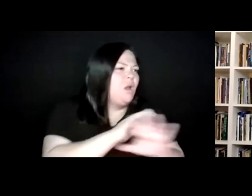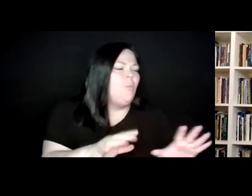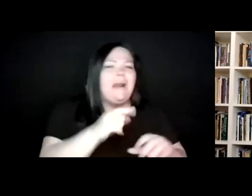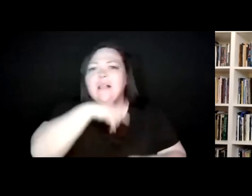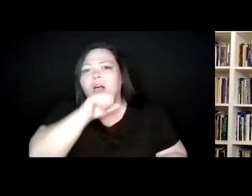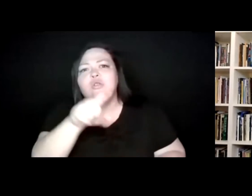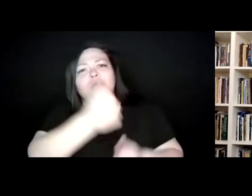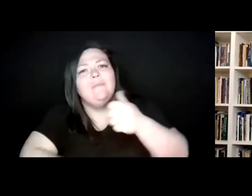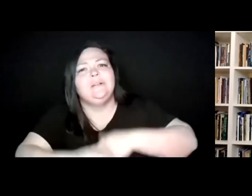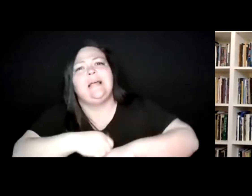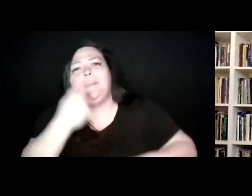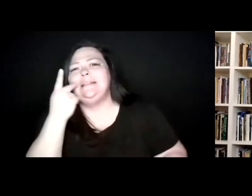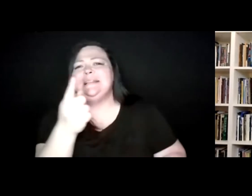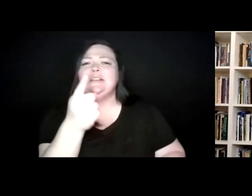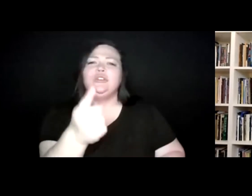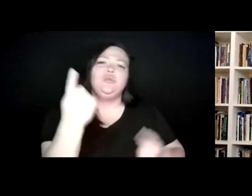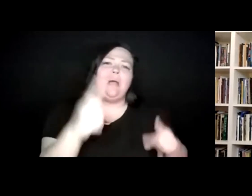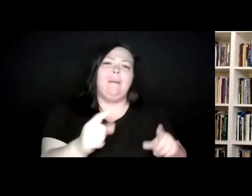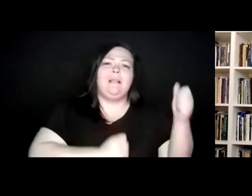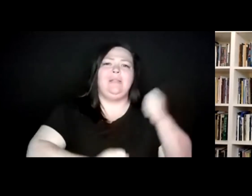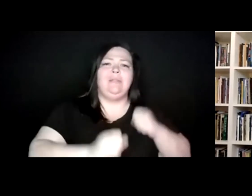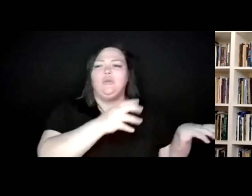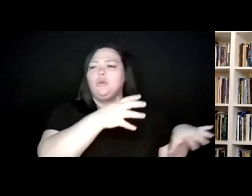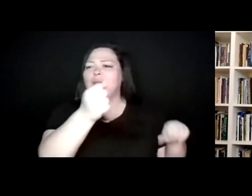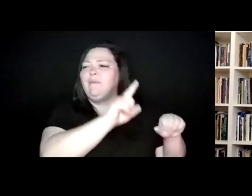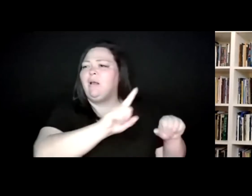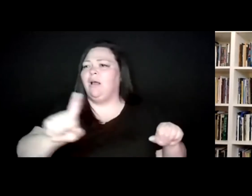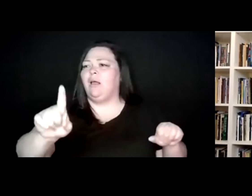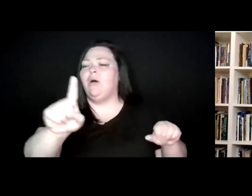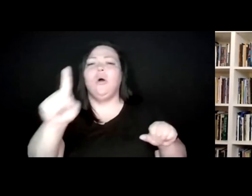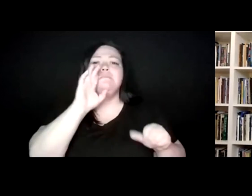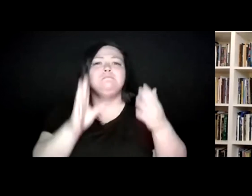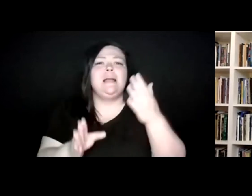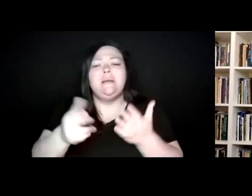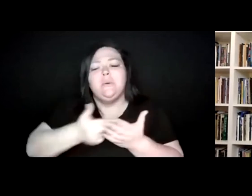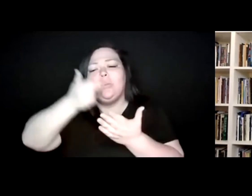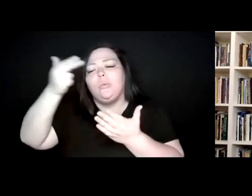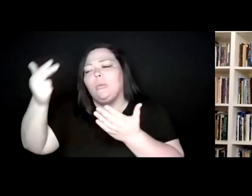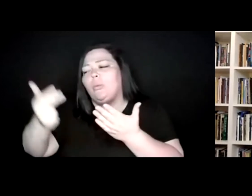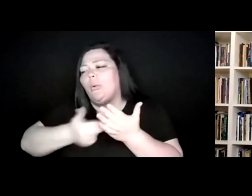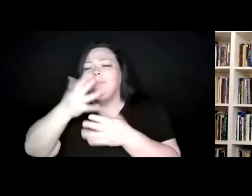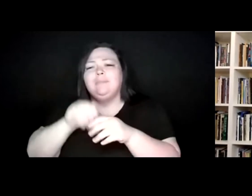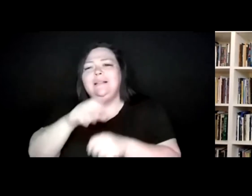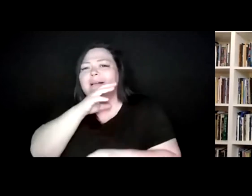I see you leaving the theater alone, or spooning/ your soup with solitude in the café. I see